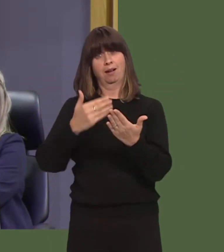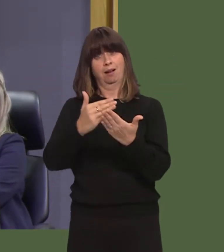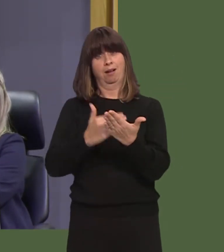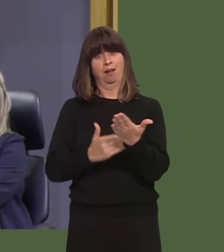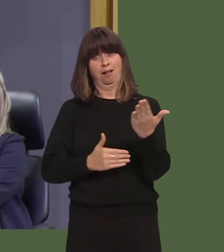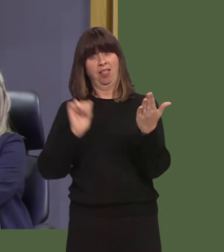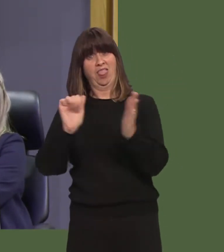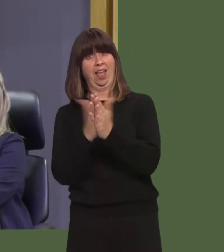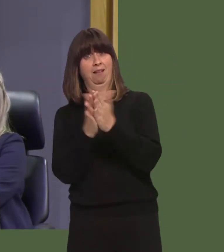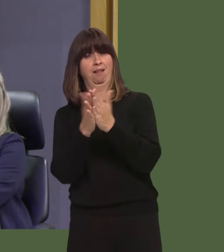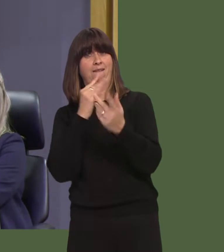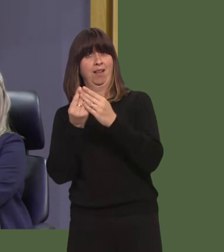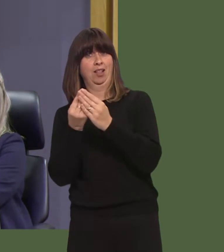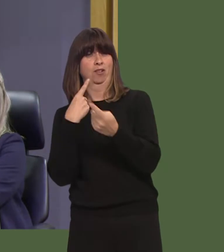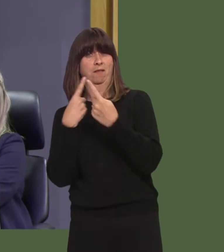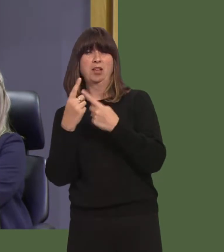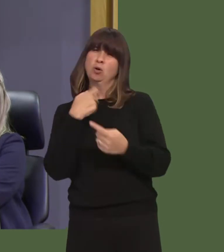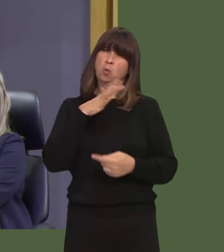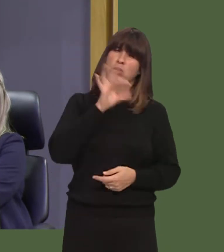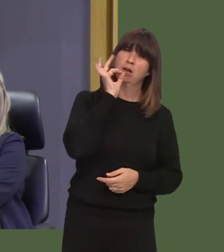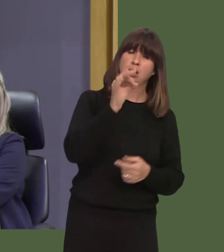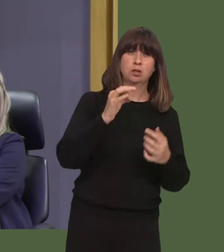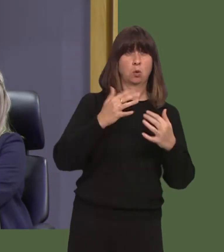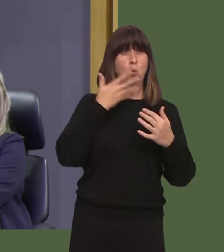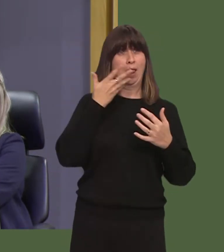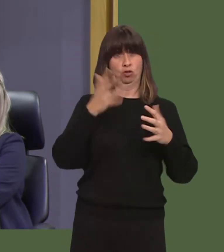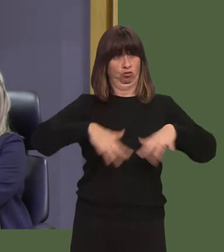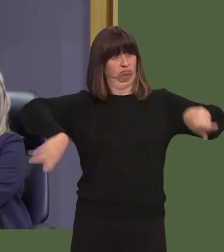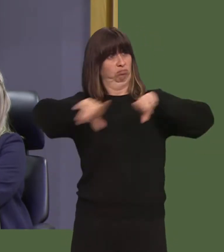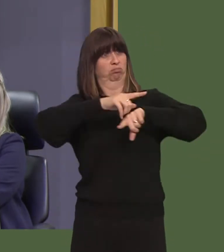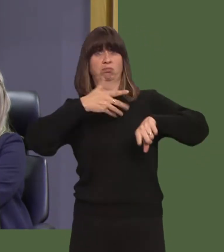So, two questions, First Minister: doesn't the Welsh public have a right to know about